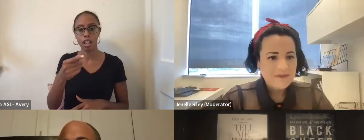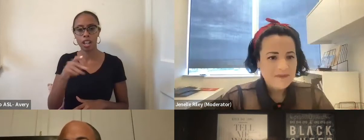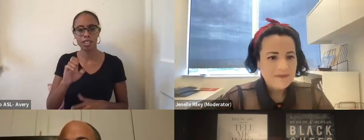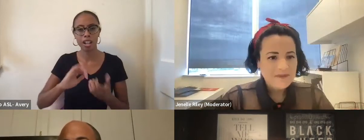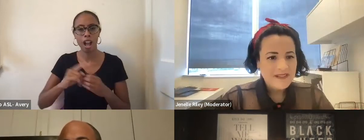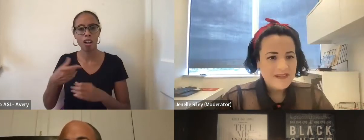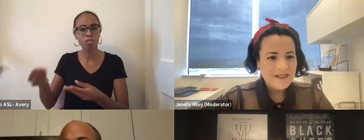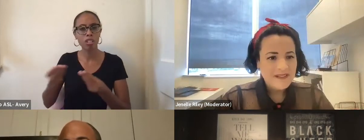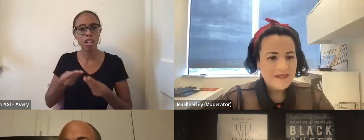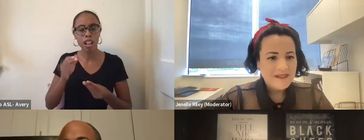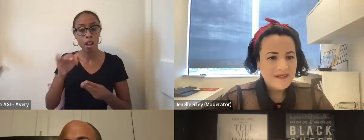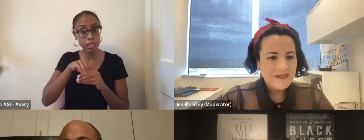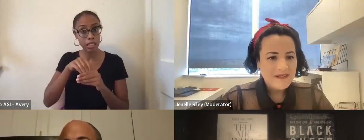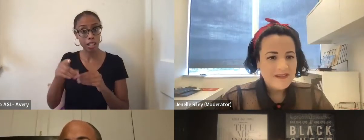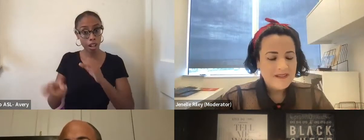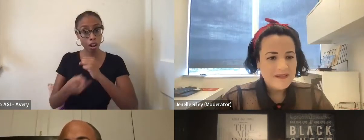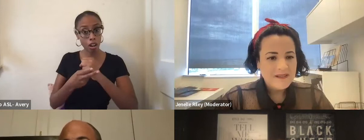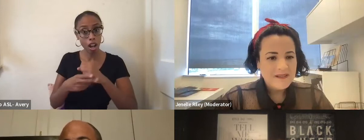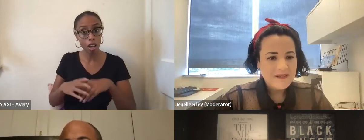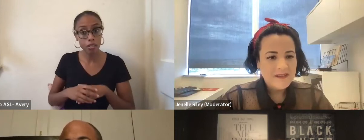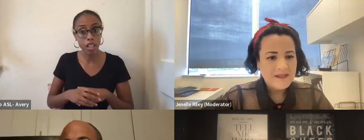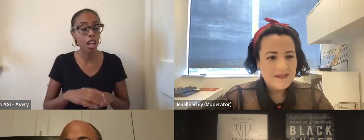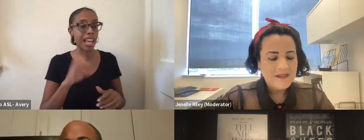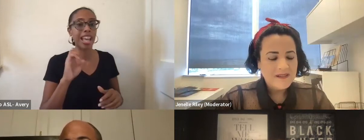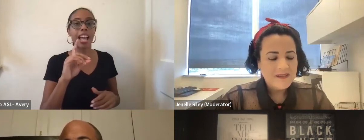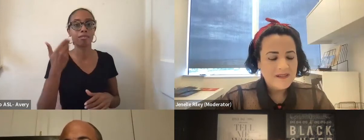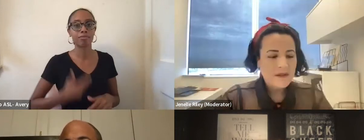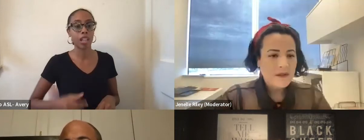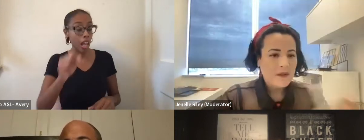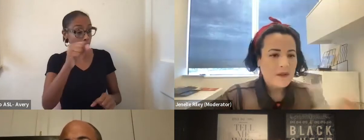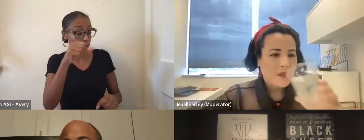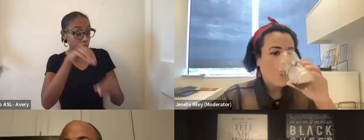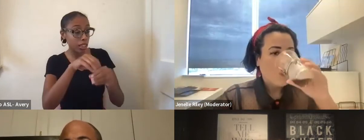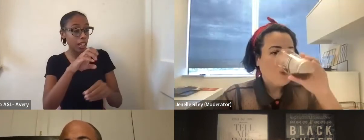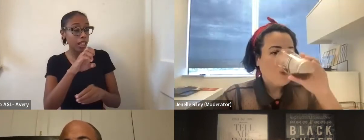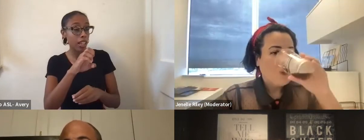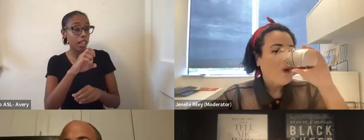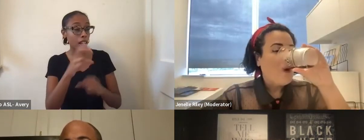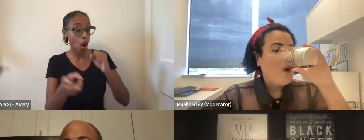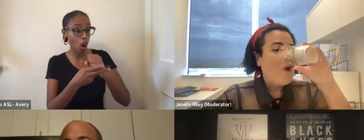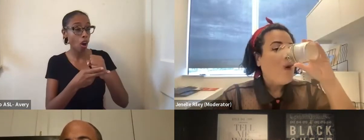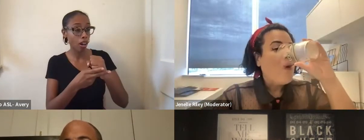It was archive from the team, it was her first day on the team, and our archive team, they've been